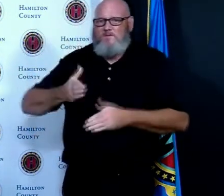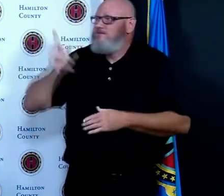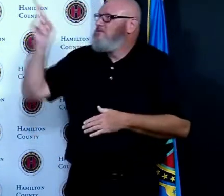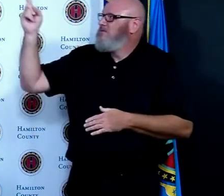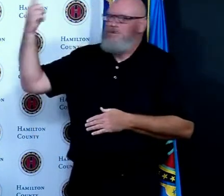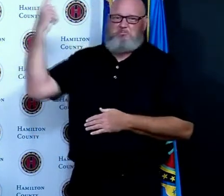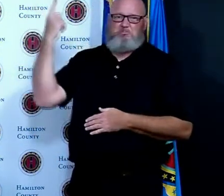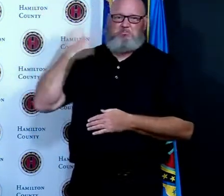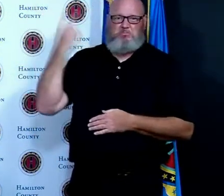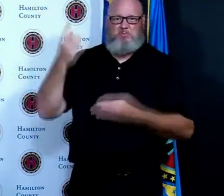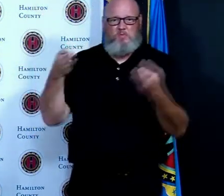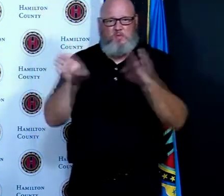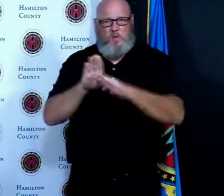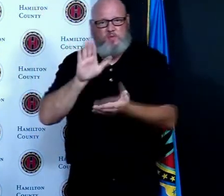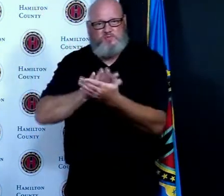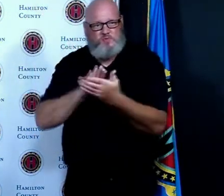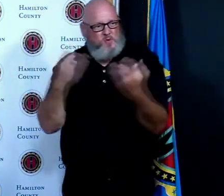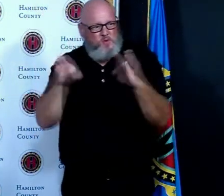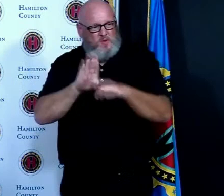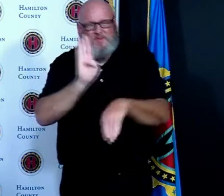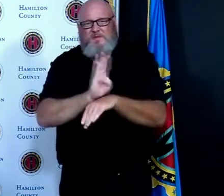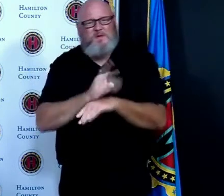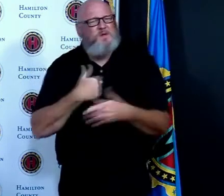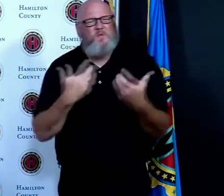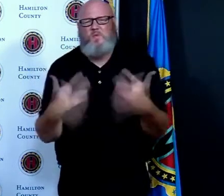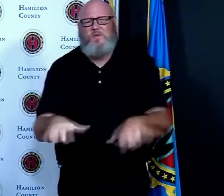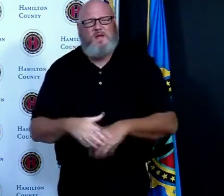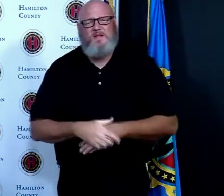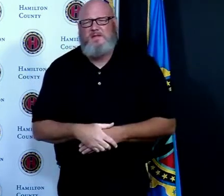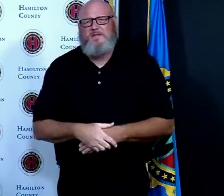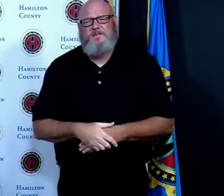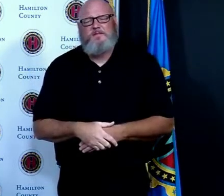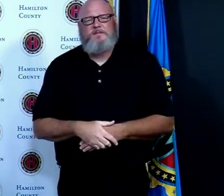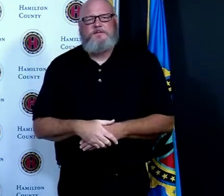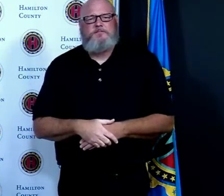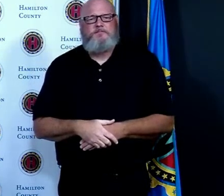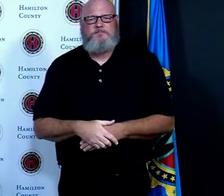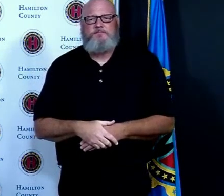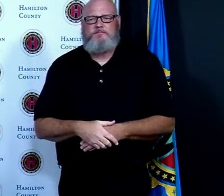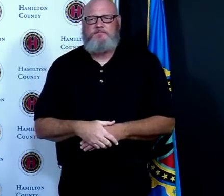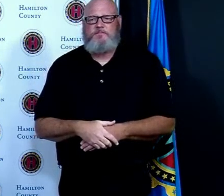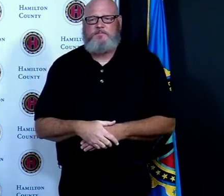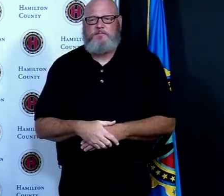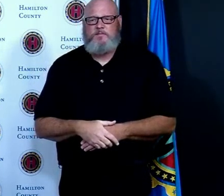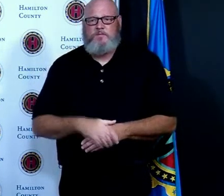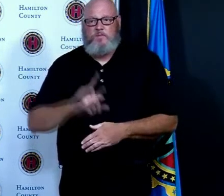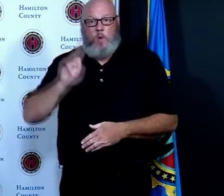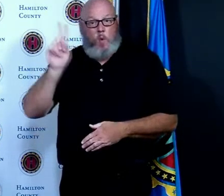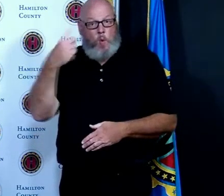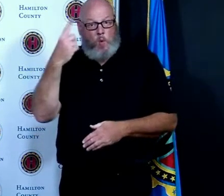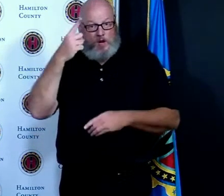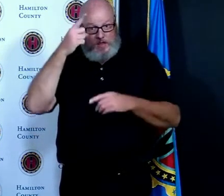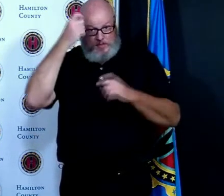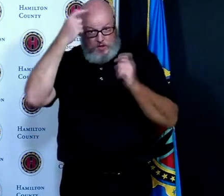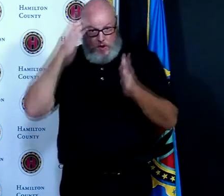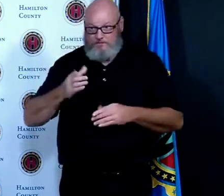as these cases increase because only the Governor can really answer that question